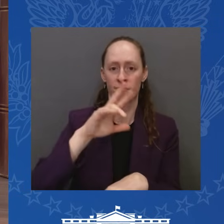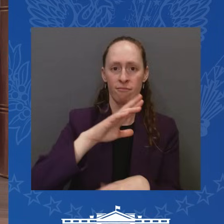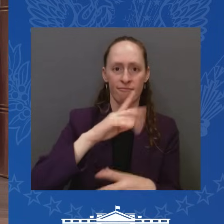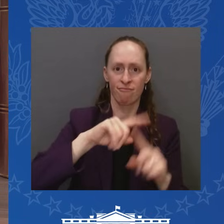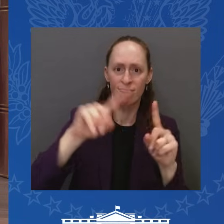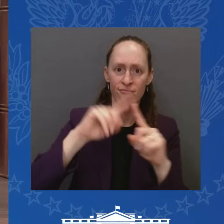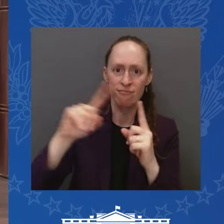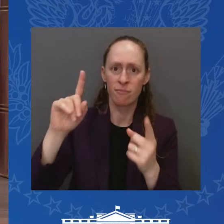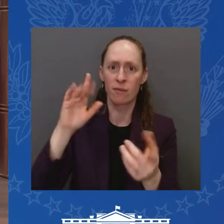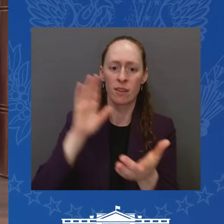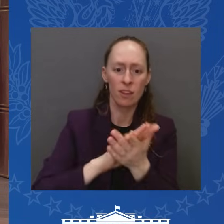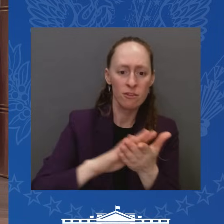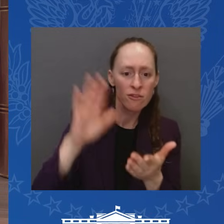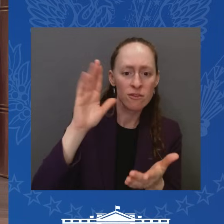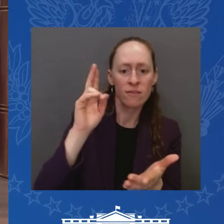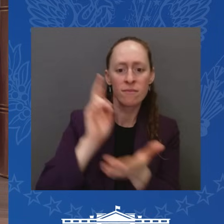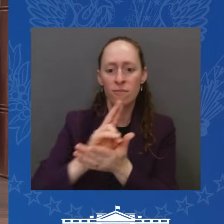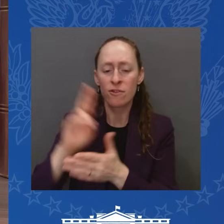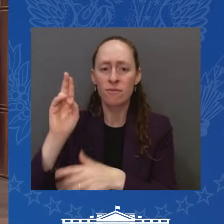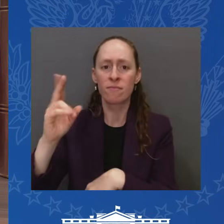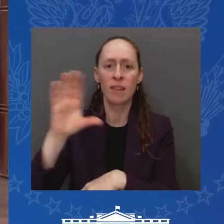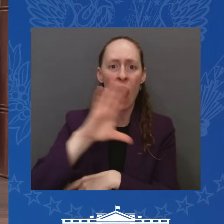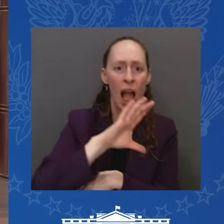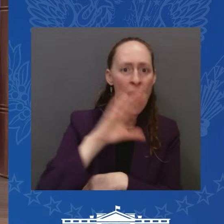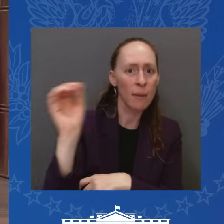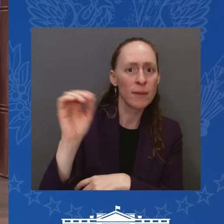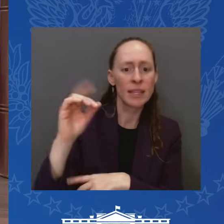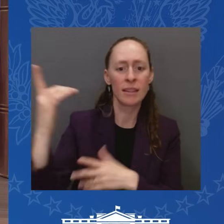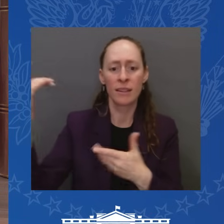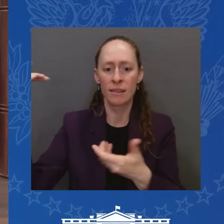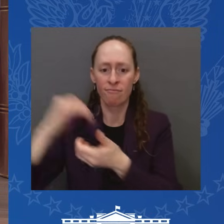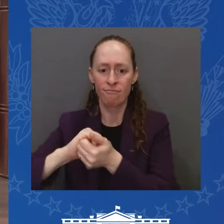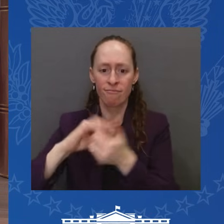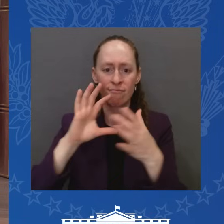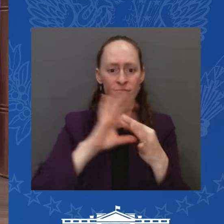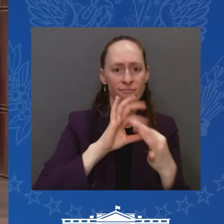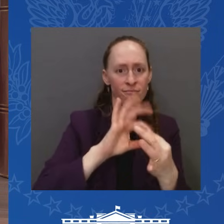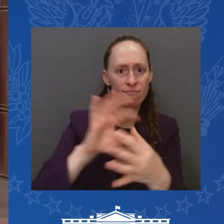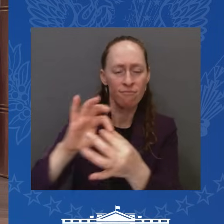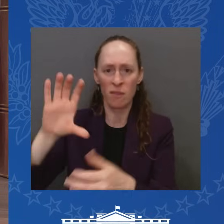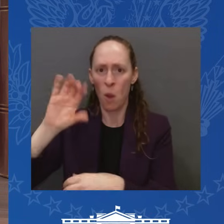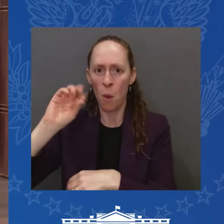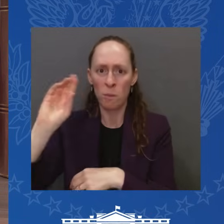and elected to position our region as a global hub for predictive technologies